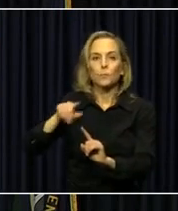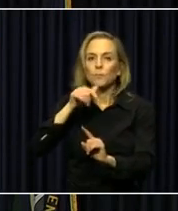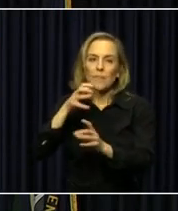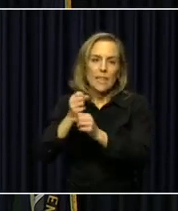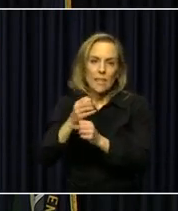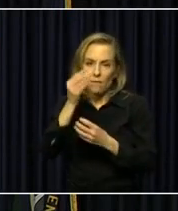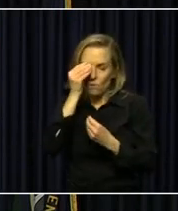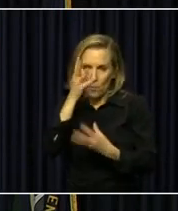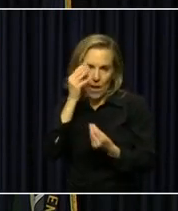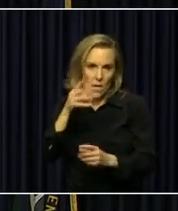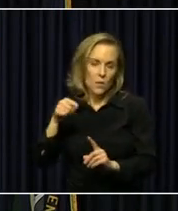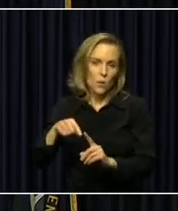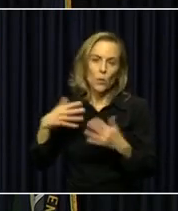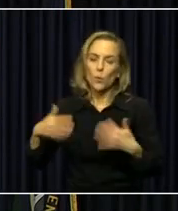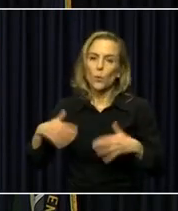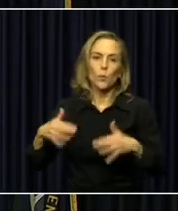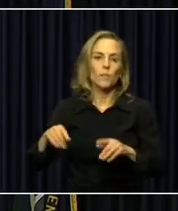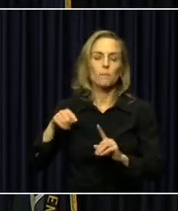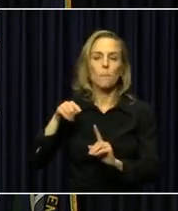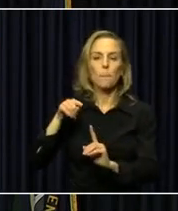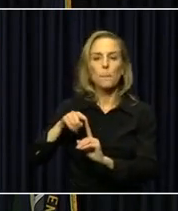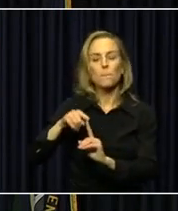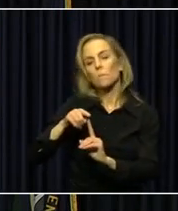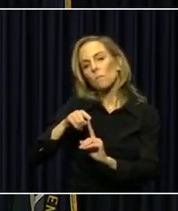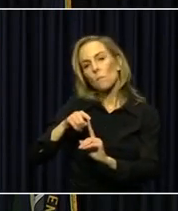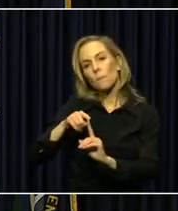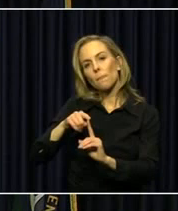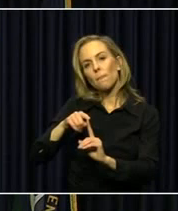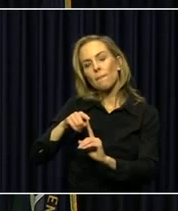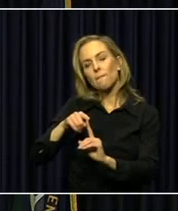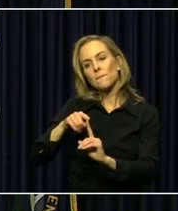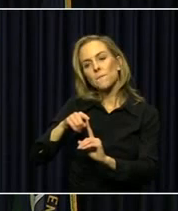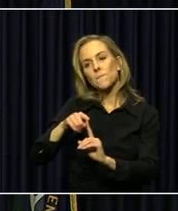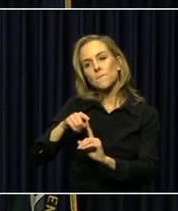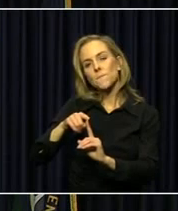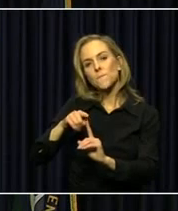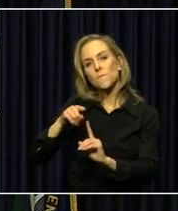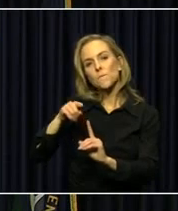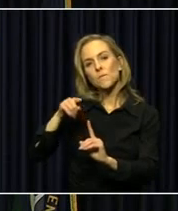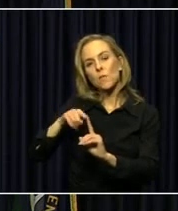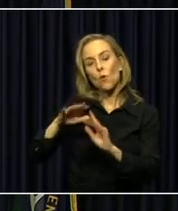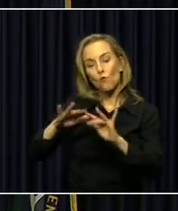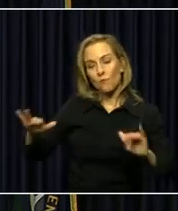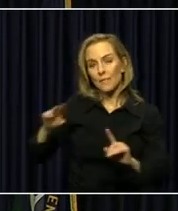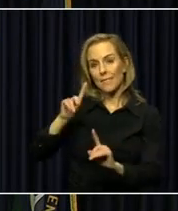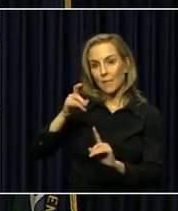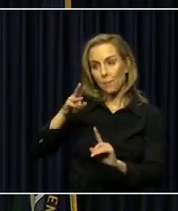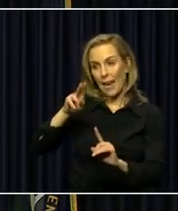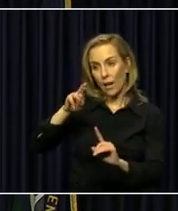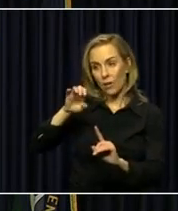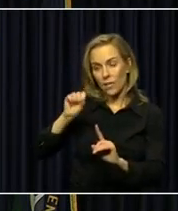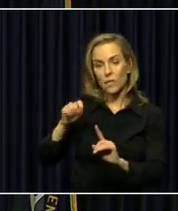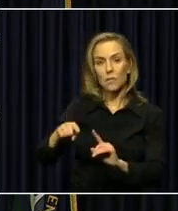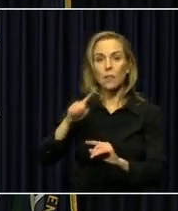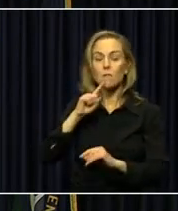THE STEPS THAT WE TAKE, WESTERN STATE HOSPITAL TODAY IS THE